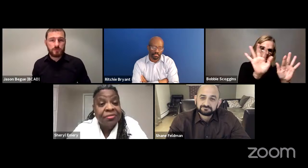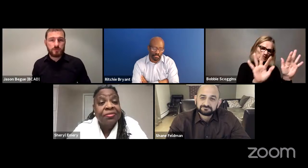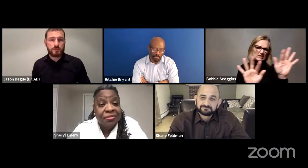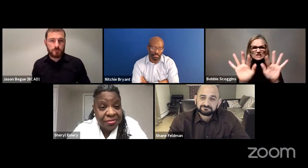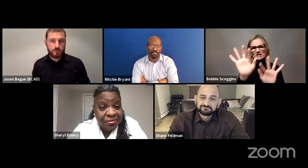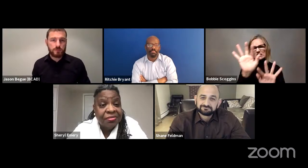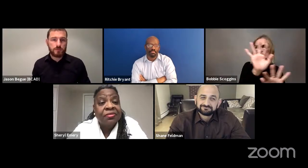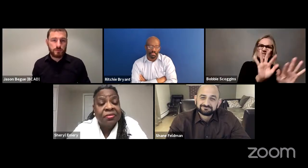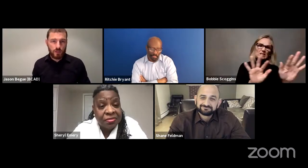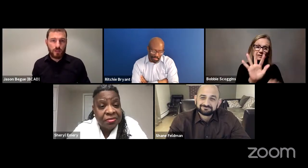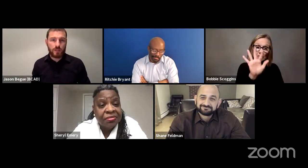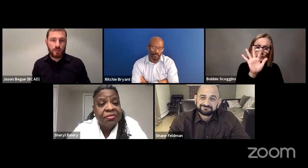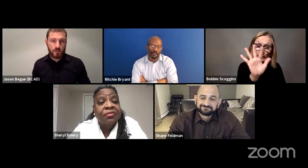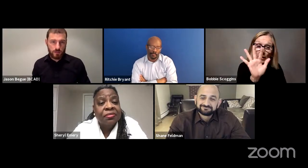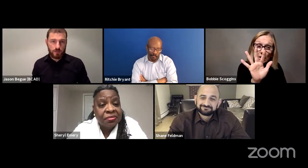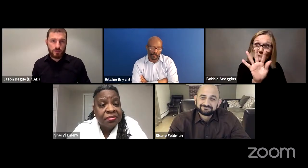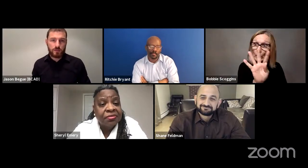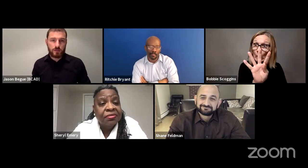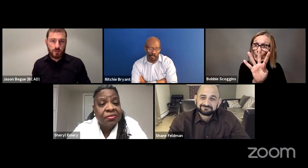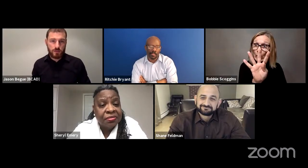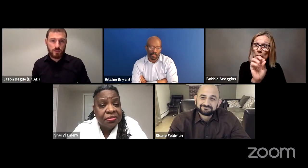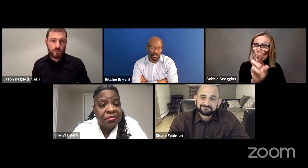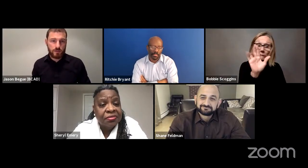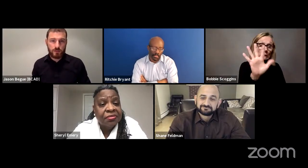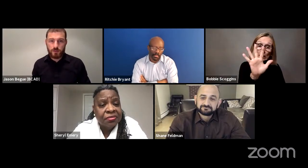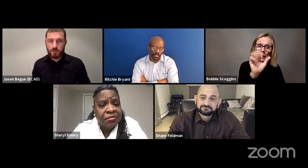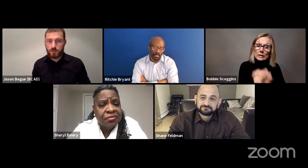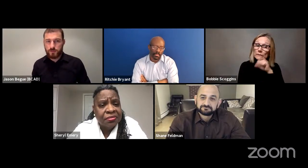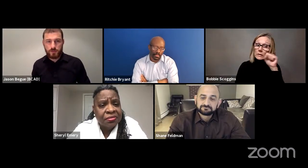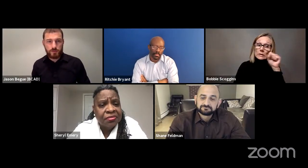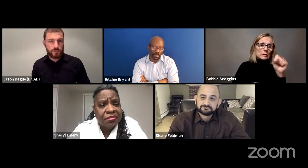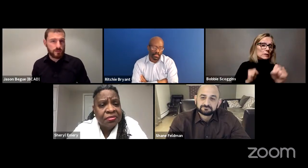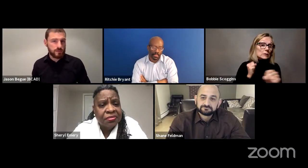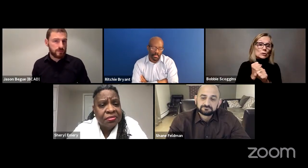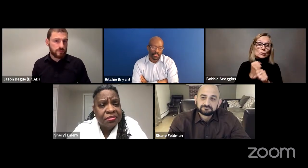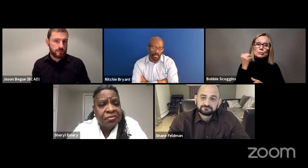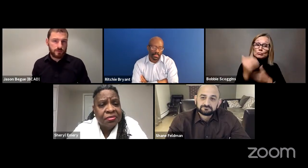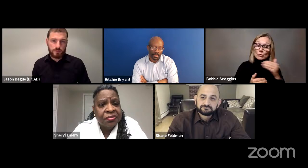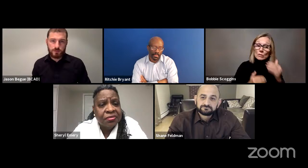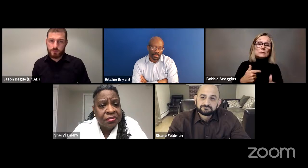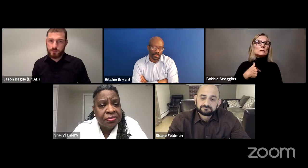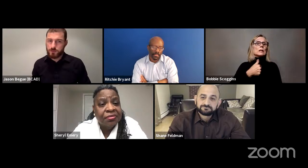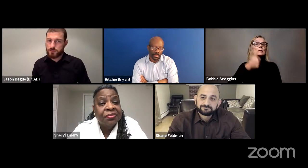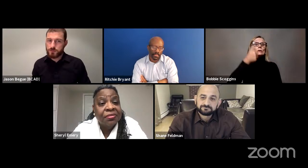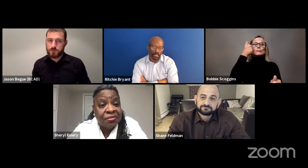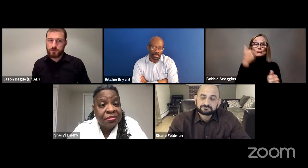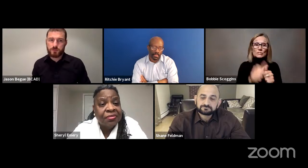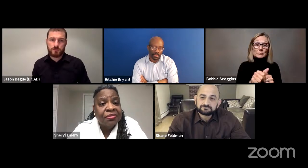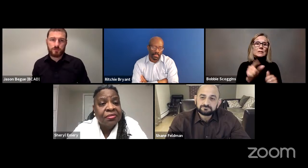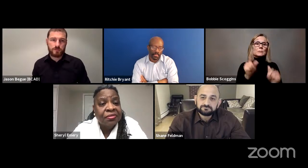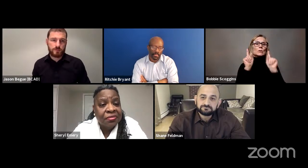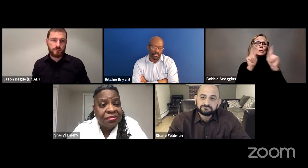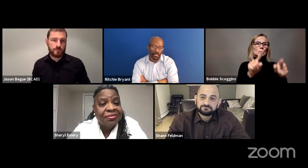roughly. Roughly that's how long. So we're talking four or five years in the process.